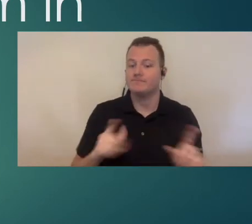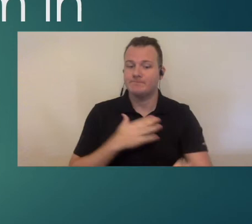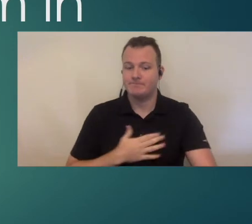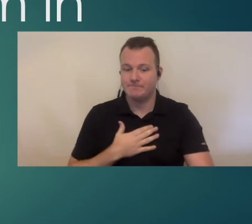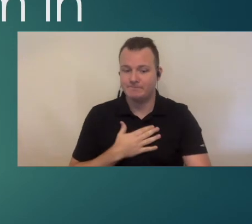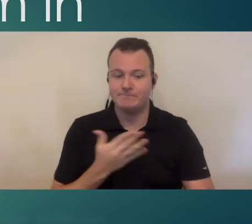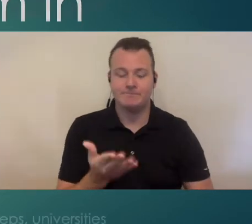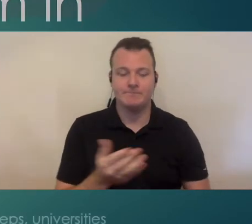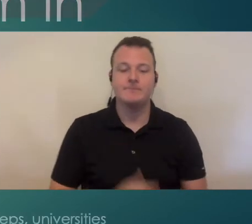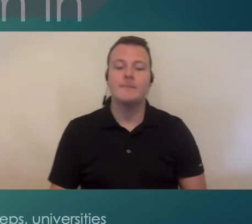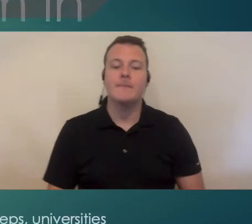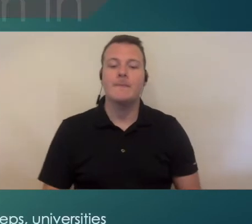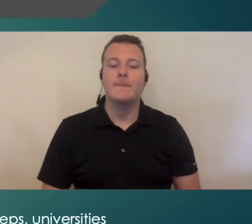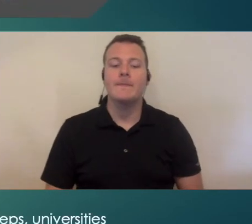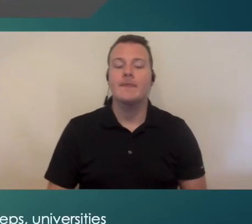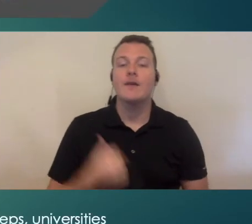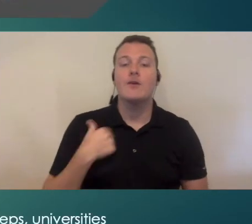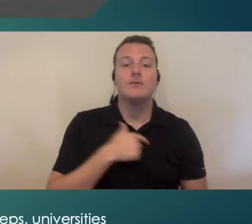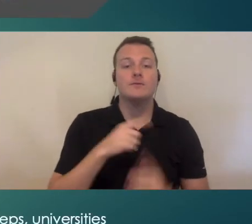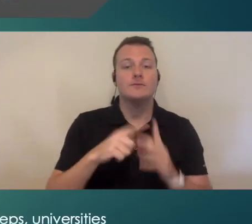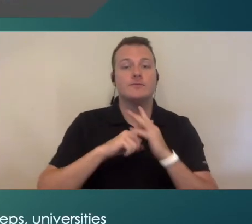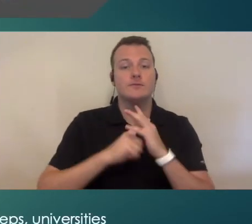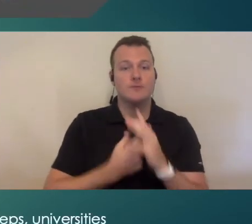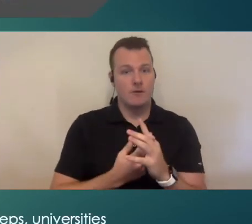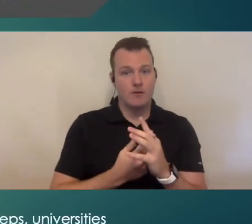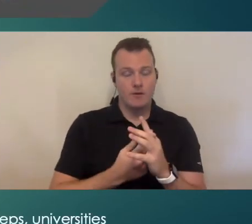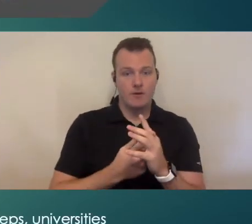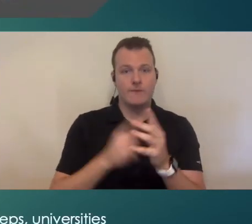please. We're going to spend the first part of